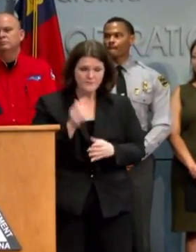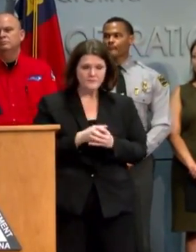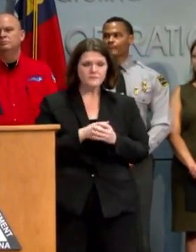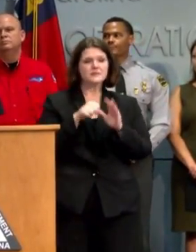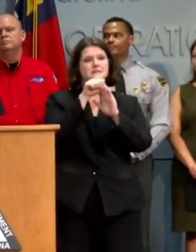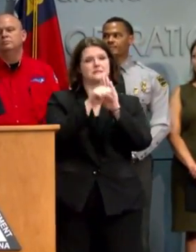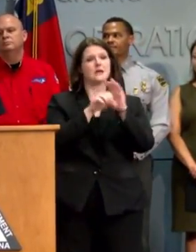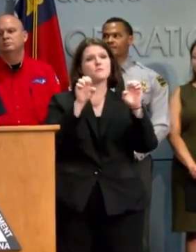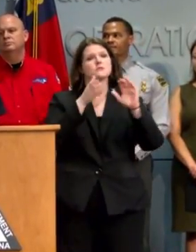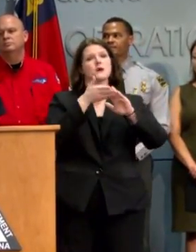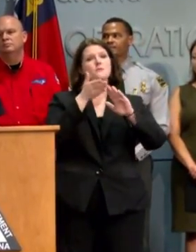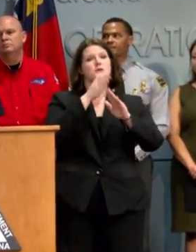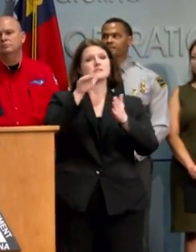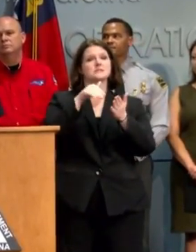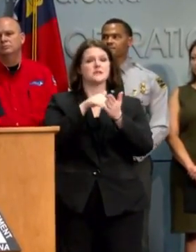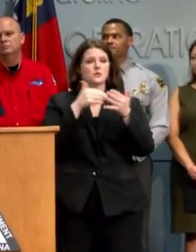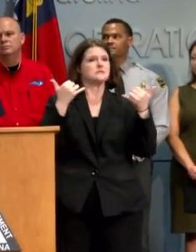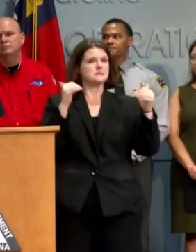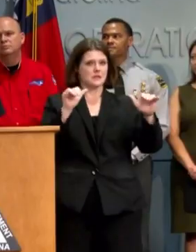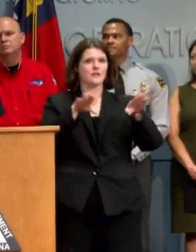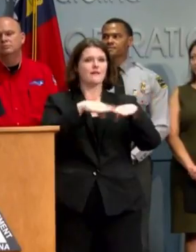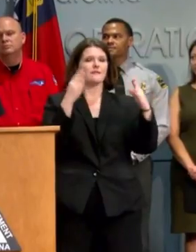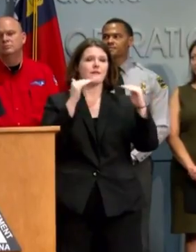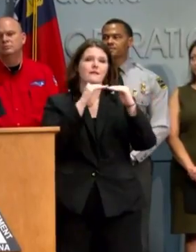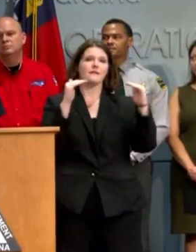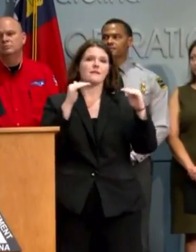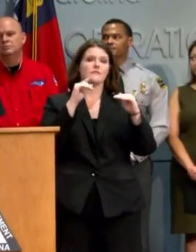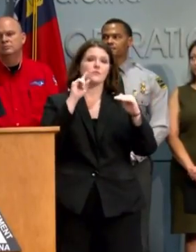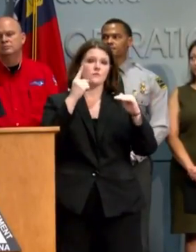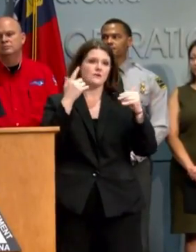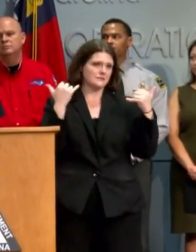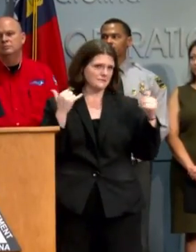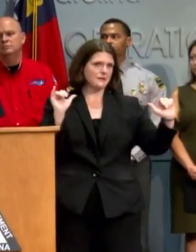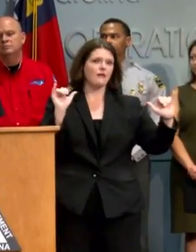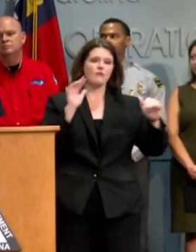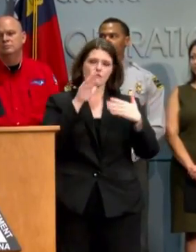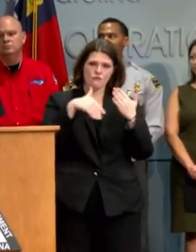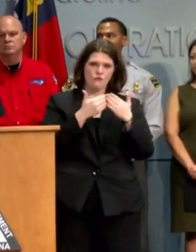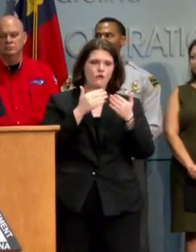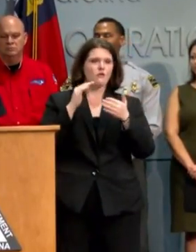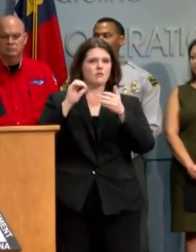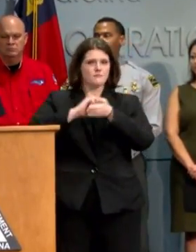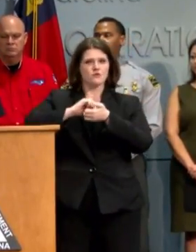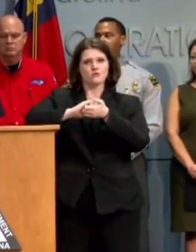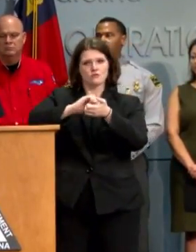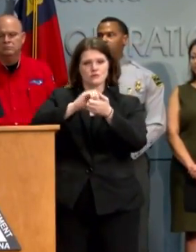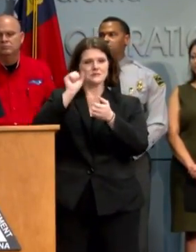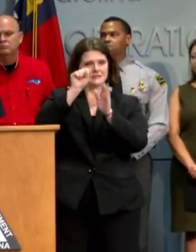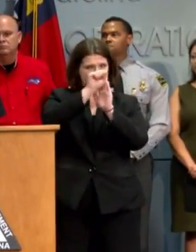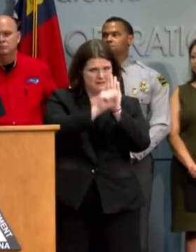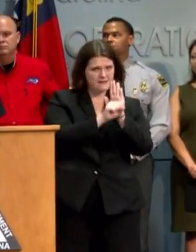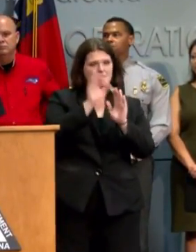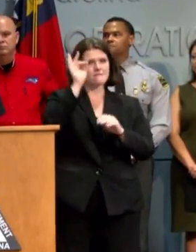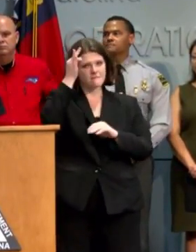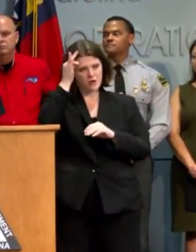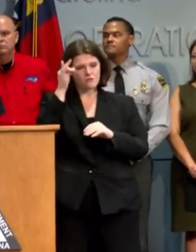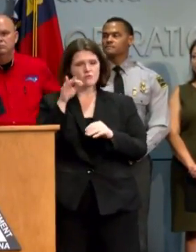I WANT TO RECOGNIZE MIKE SPRAYBERRY. THANK YOU GOVERNOR, THAT AFTERNOON EVERYBODY THE STATE